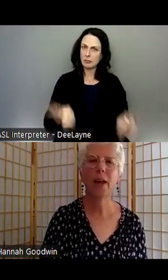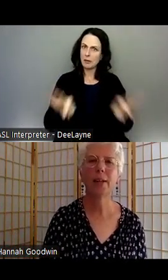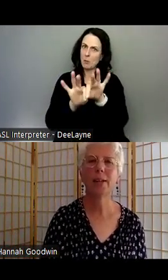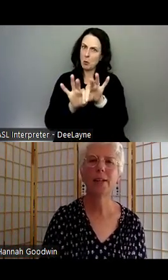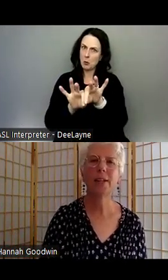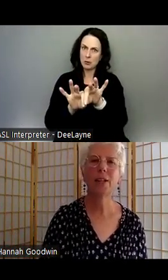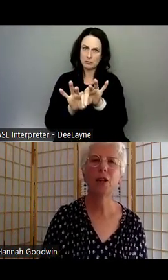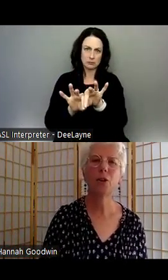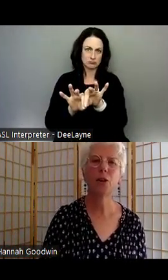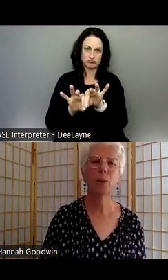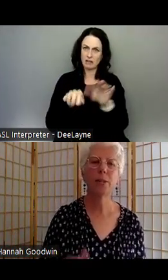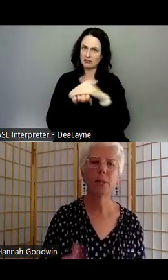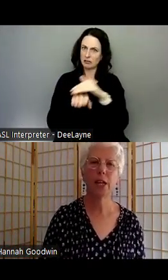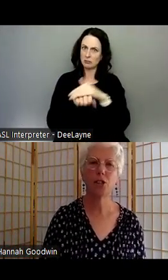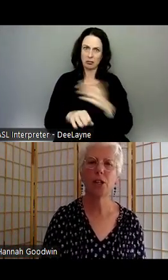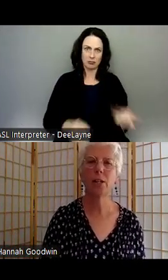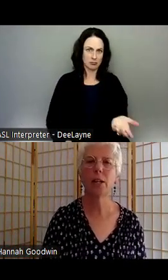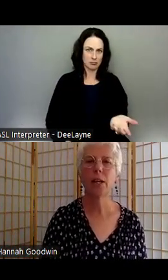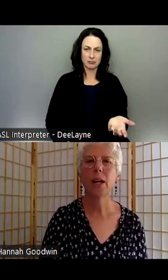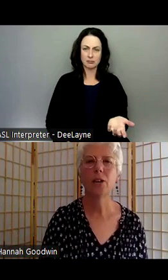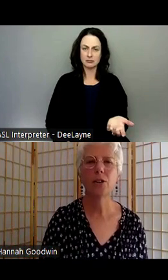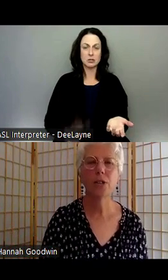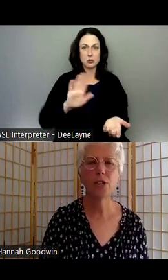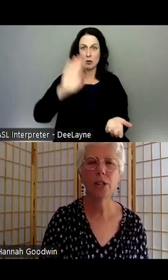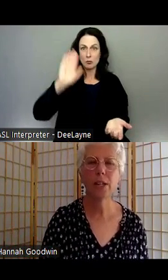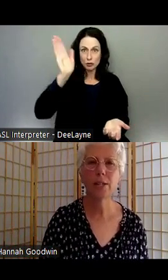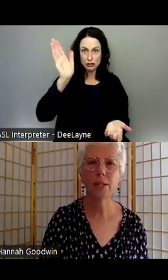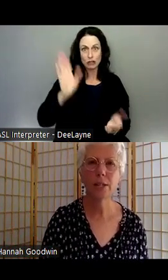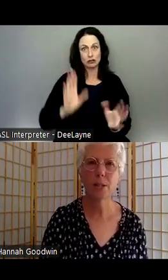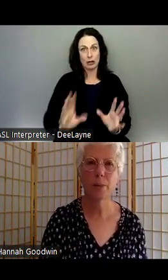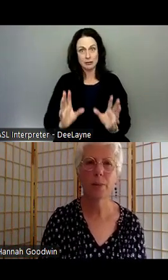that your presentation and your session is accessible.